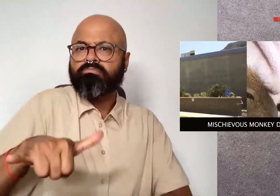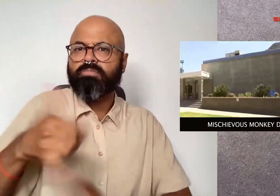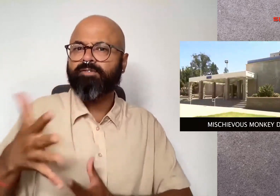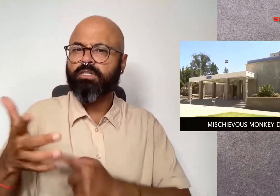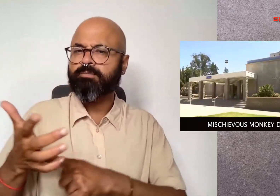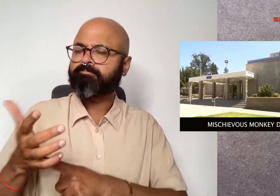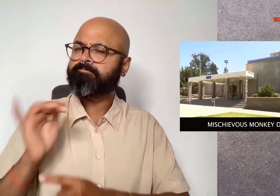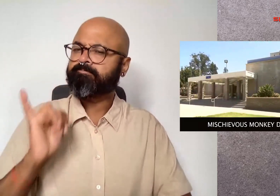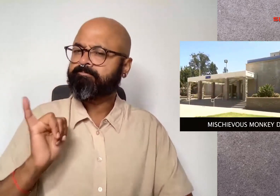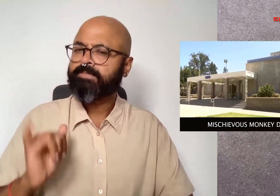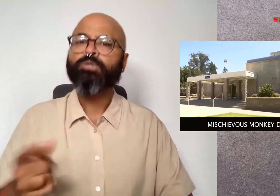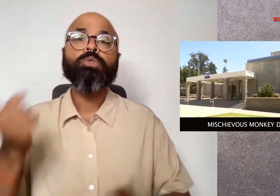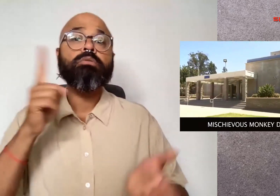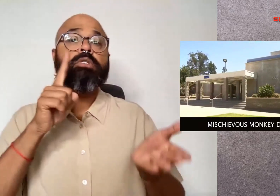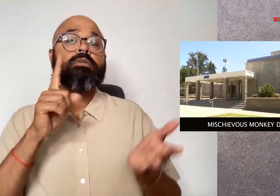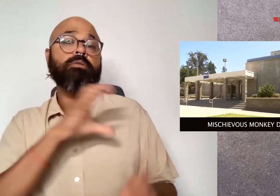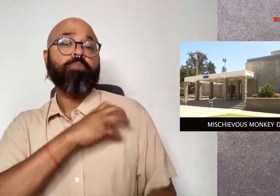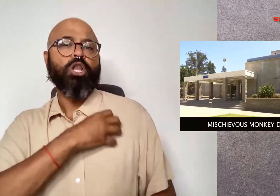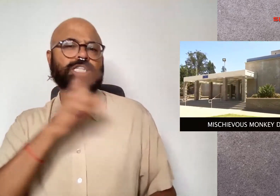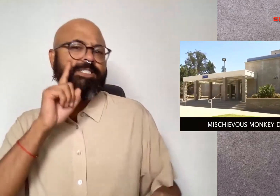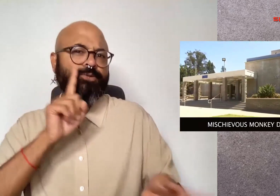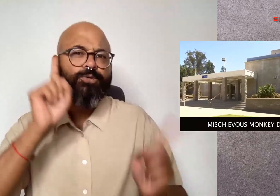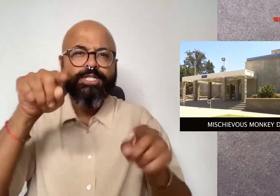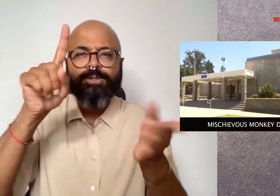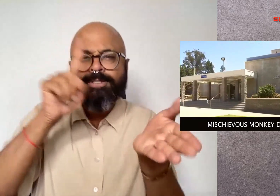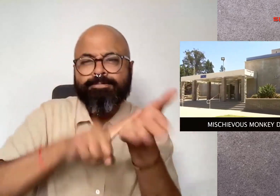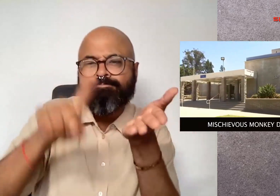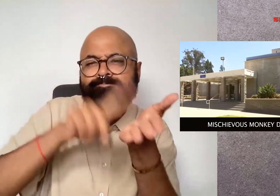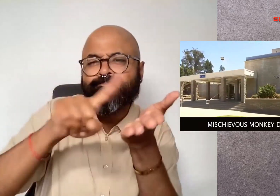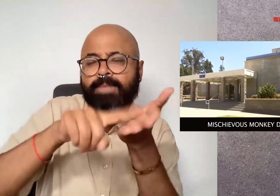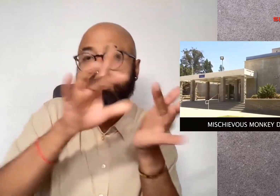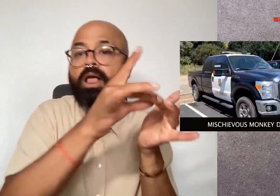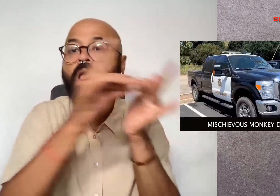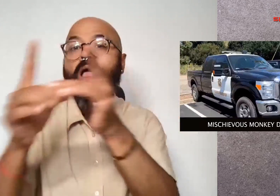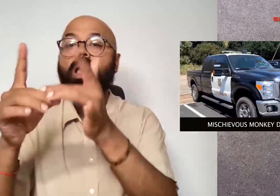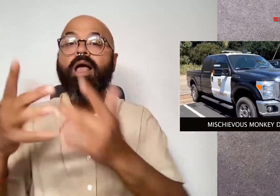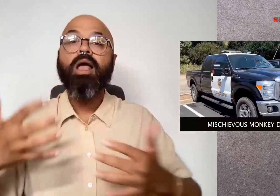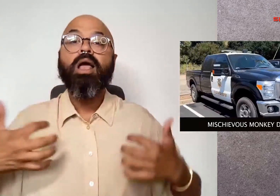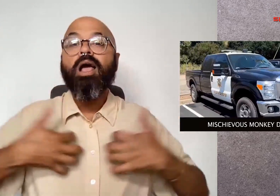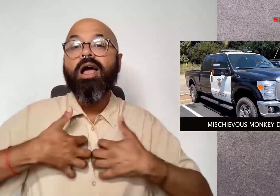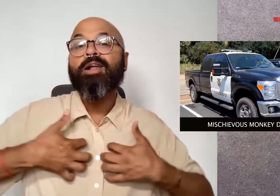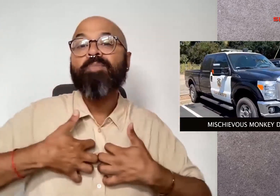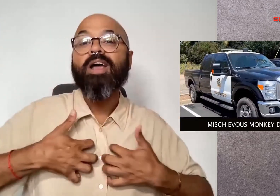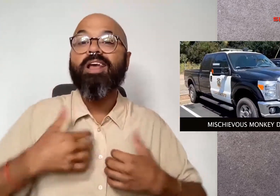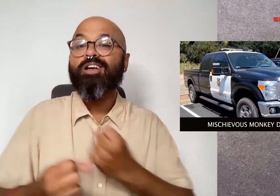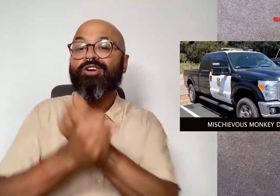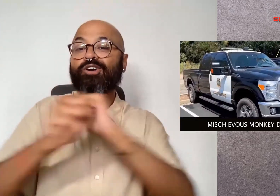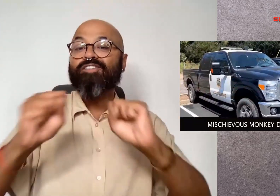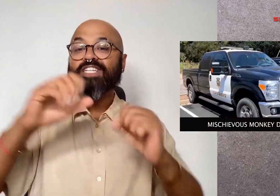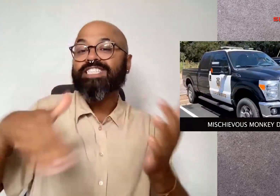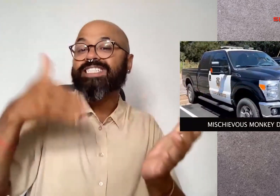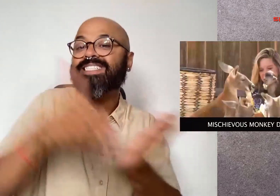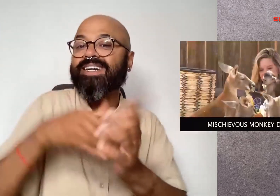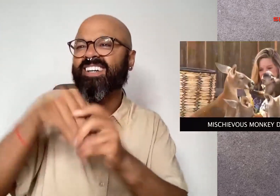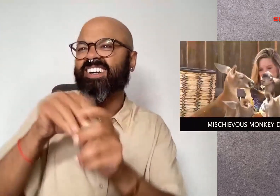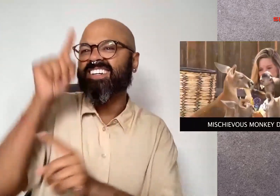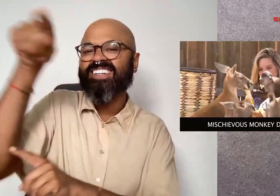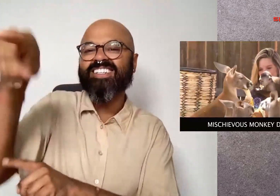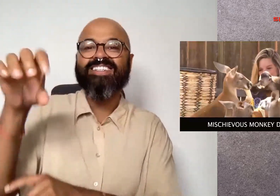911 call that quickly hung up when authorities went to investigate it led them to the wildlife